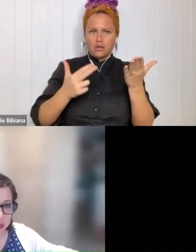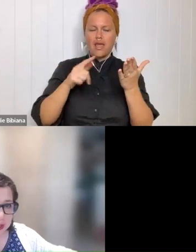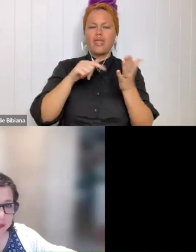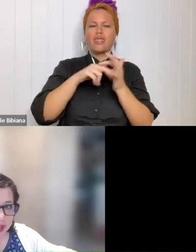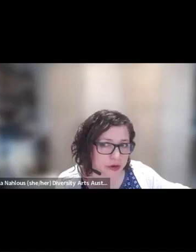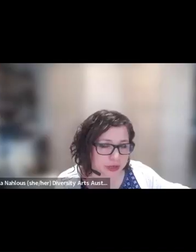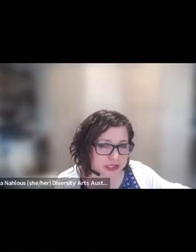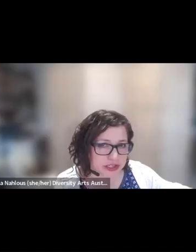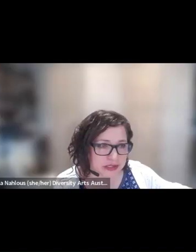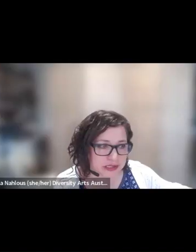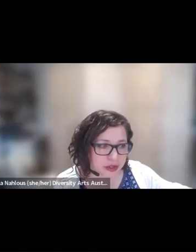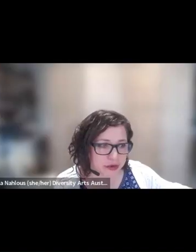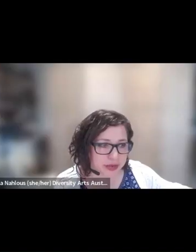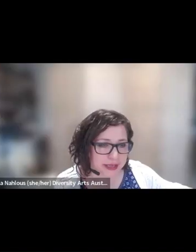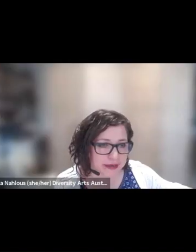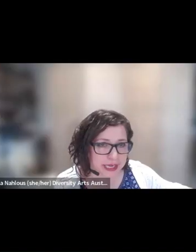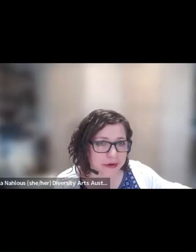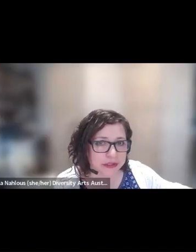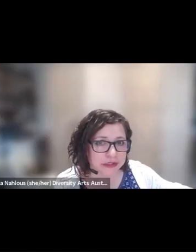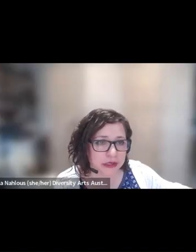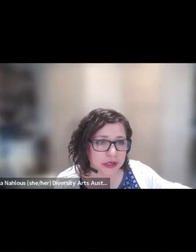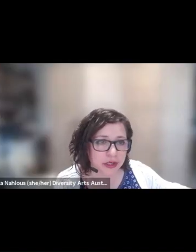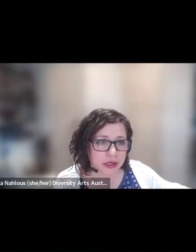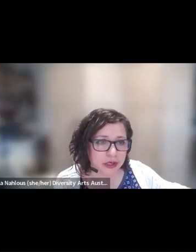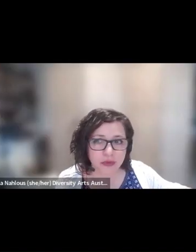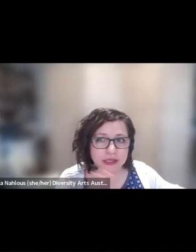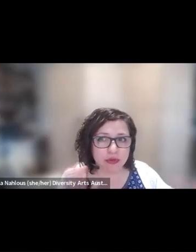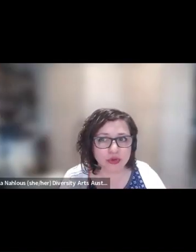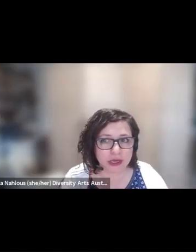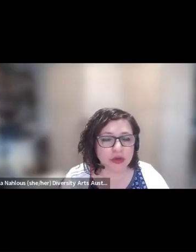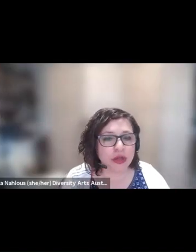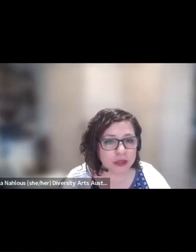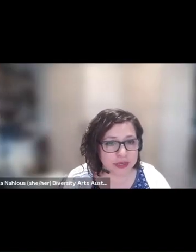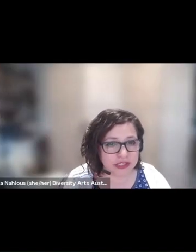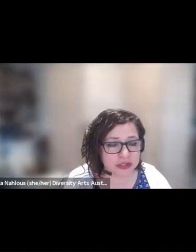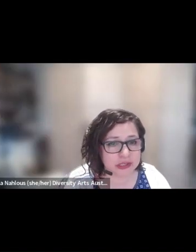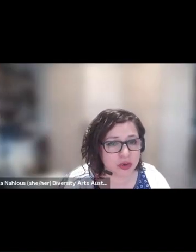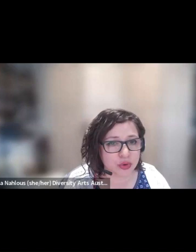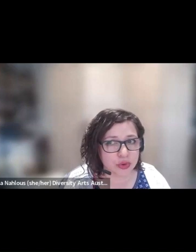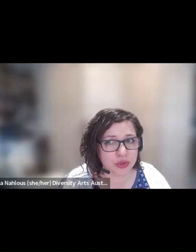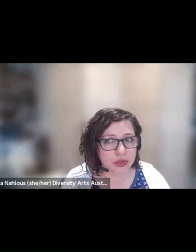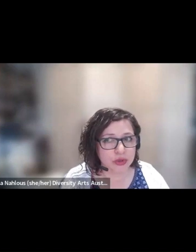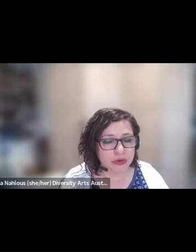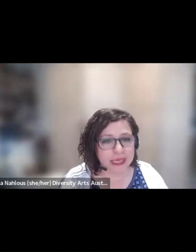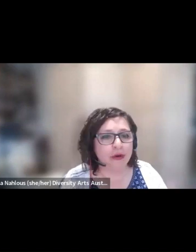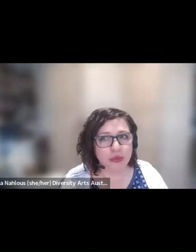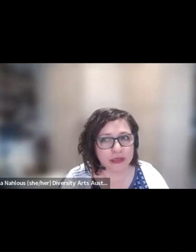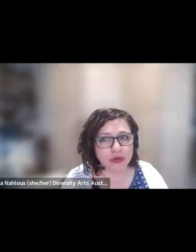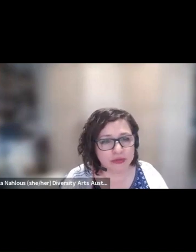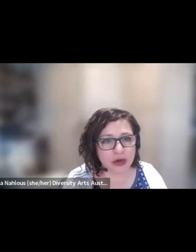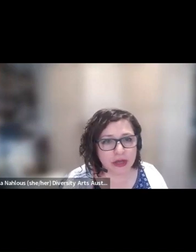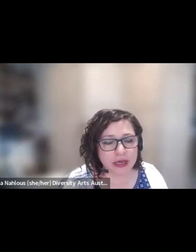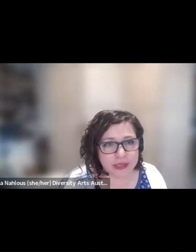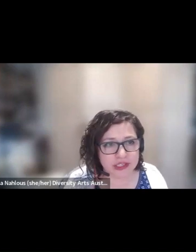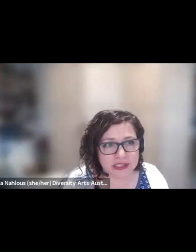some of our questions Khloe, and Carolyn, or we can look at the online questions or Yeah, or we can look at the online questions